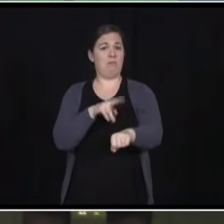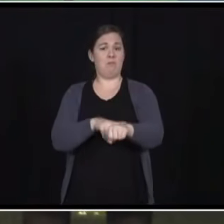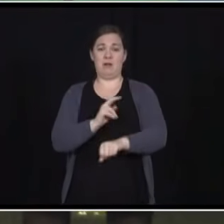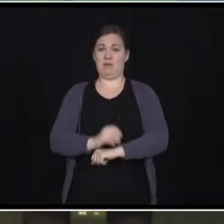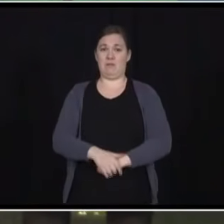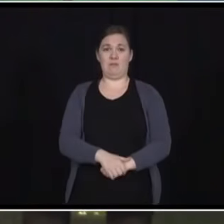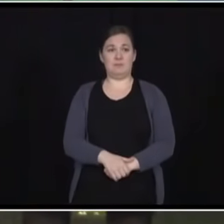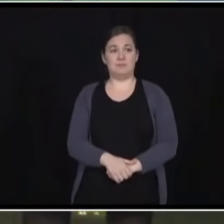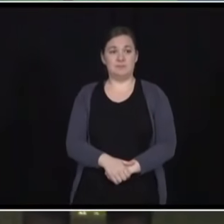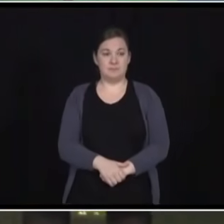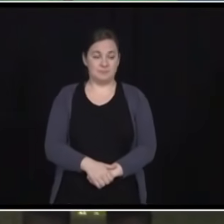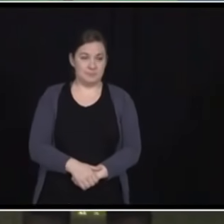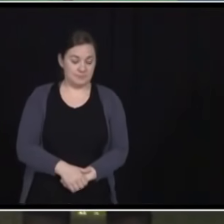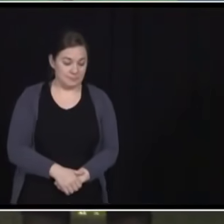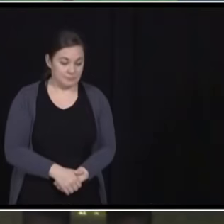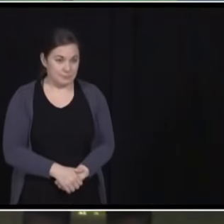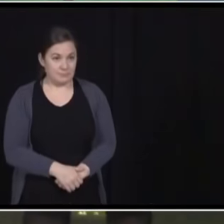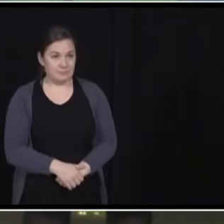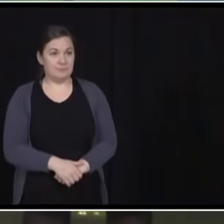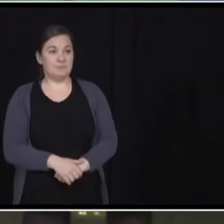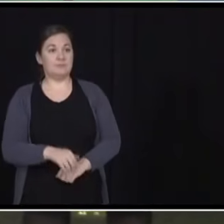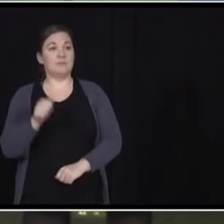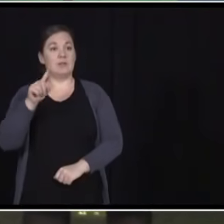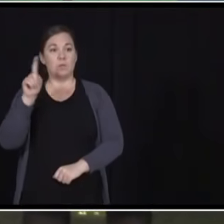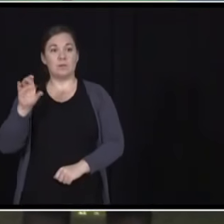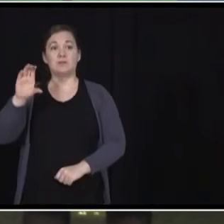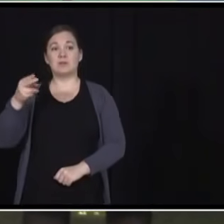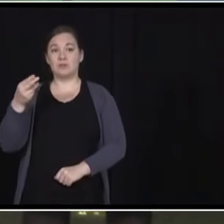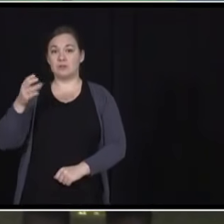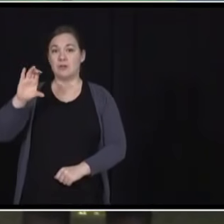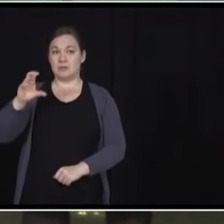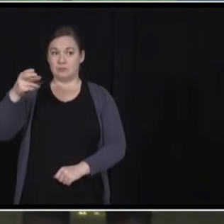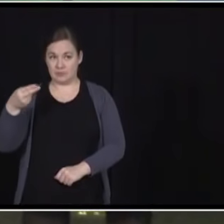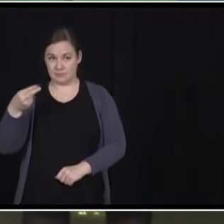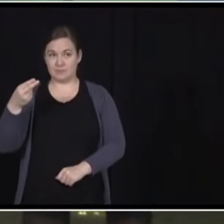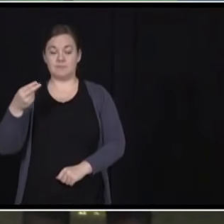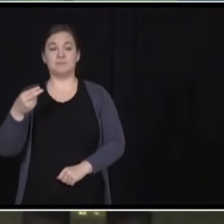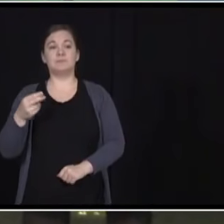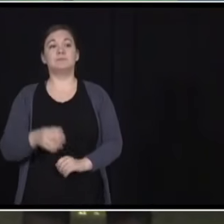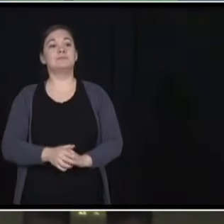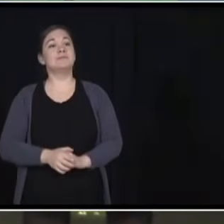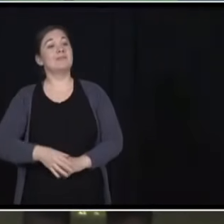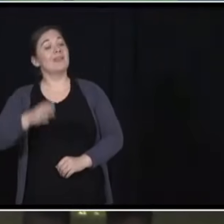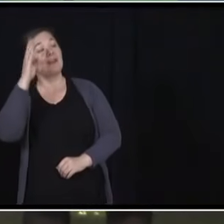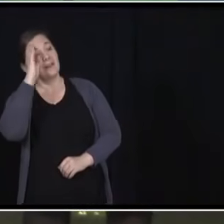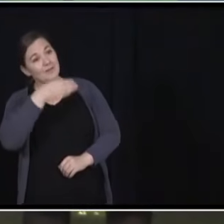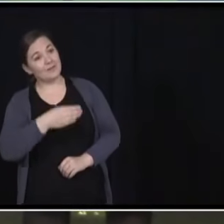open door so we can get back to normal here. Next question from Randy.